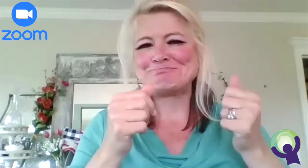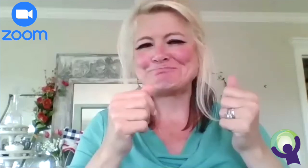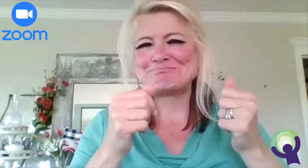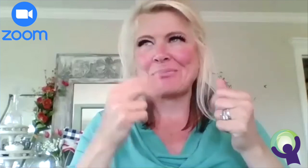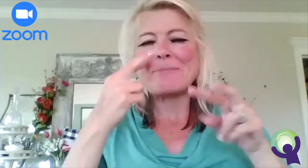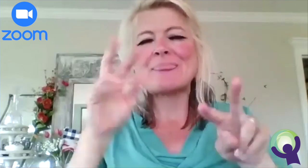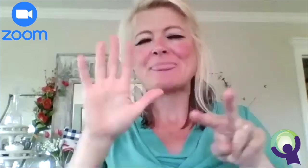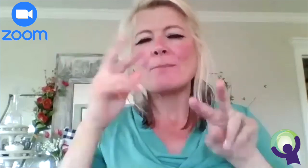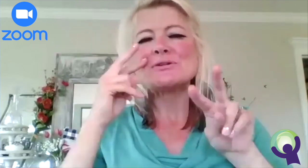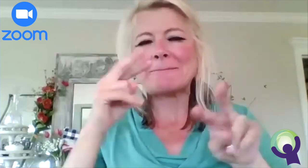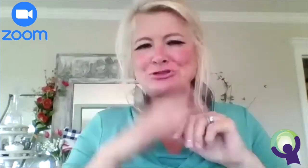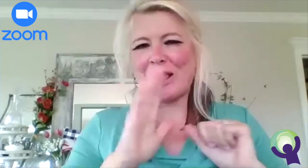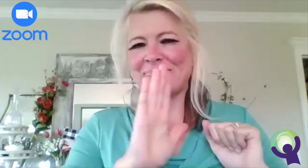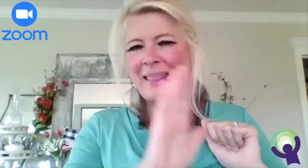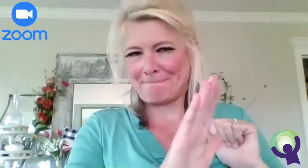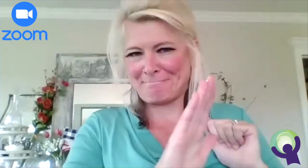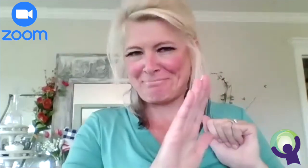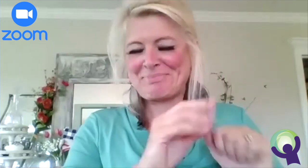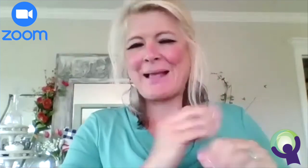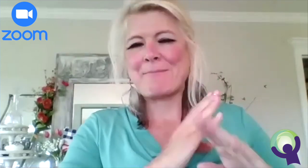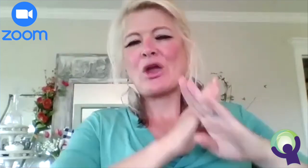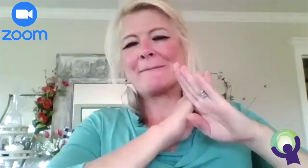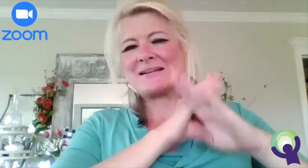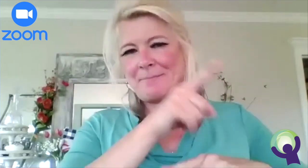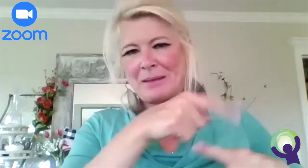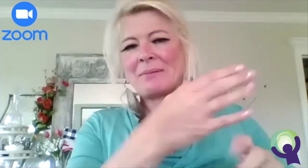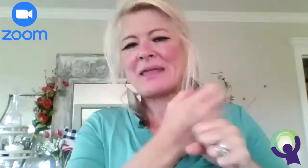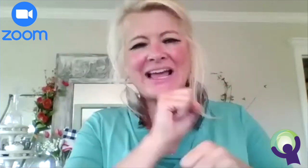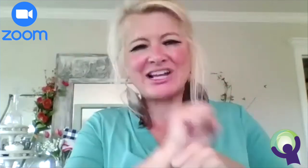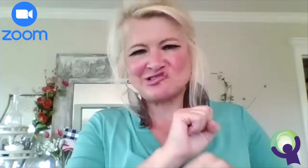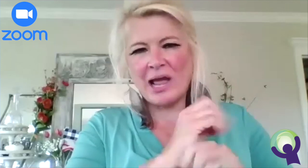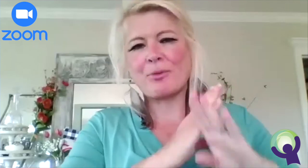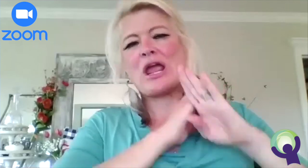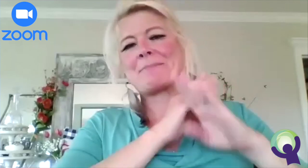succeed in the world and it's... and they don't succeed